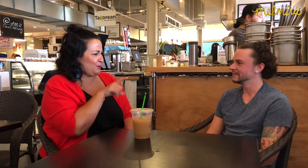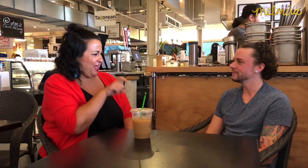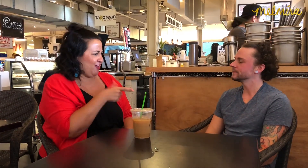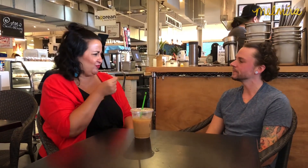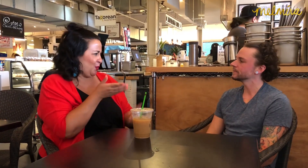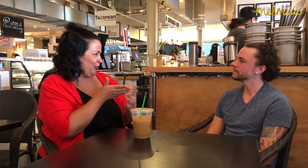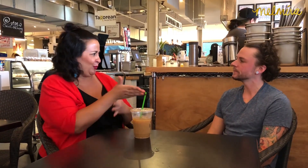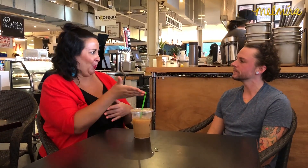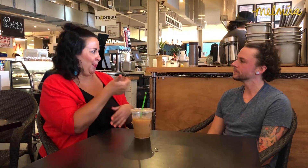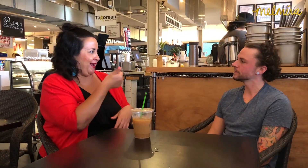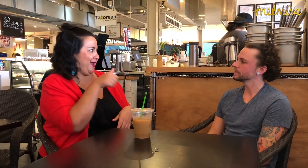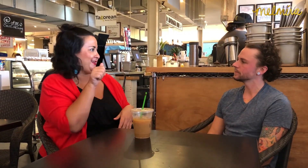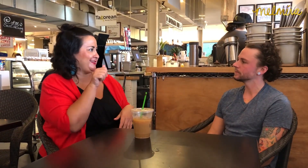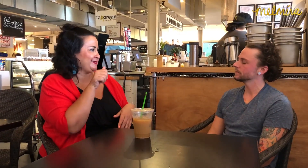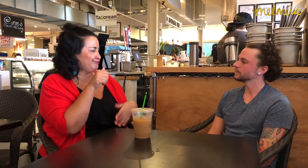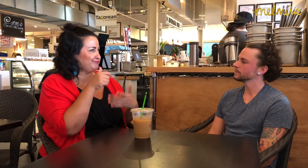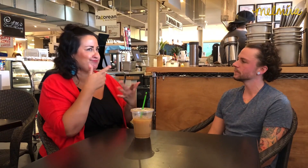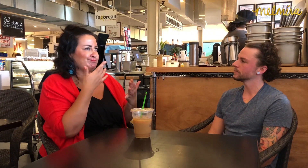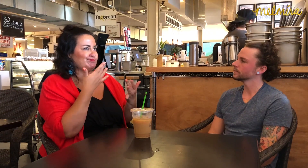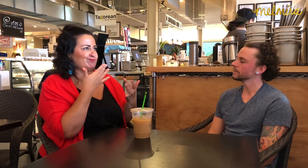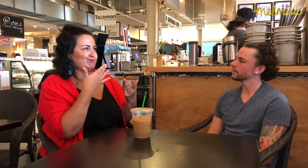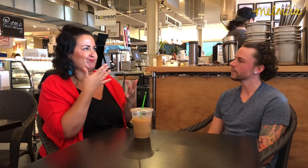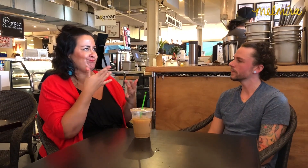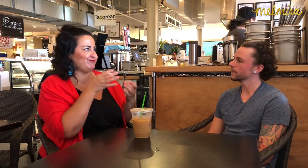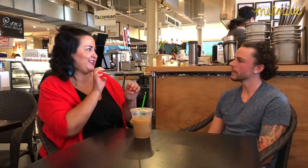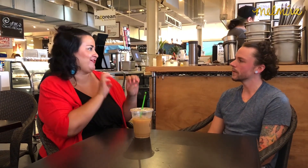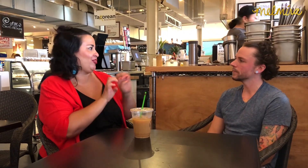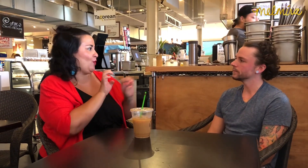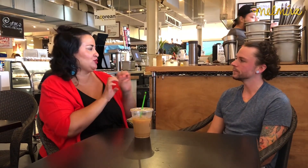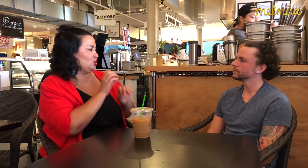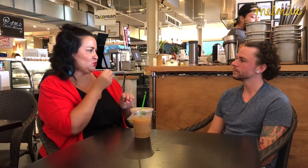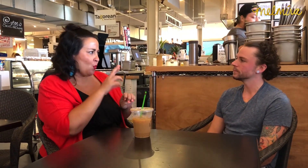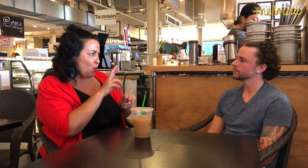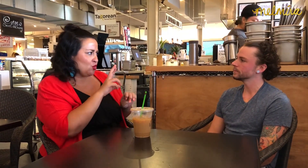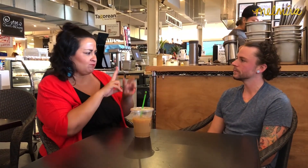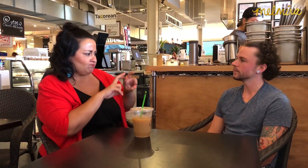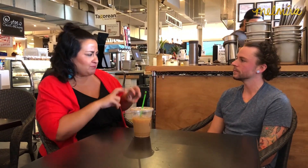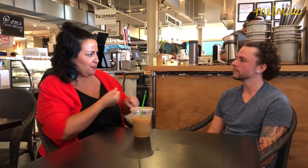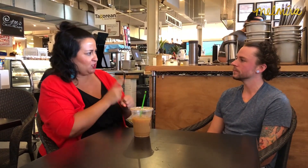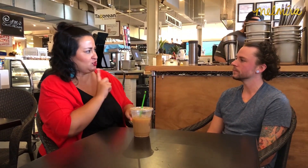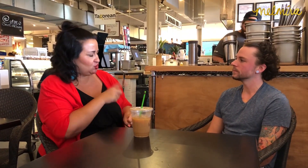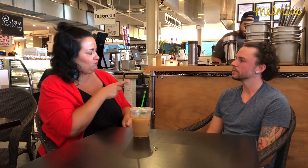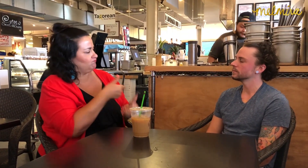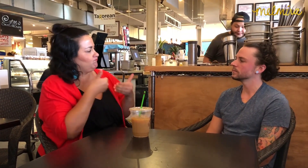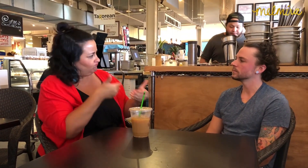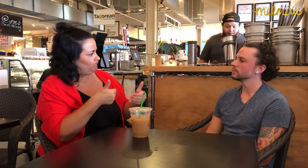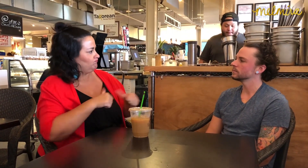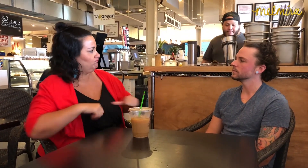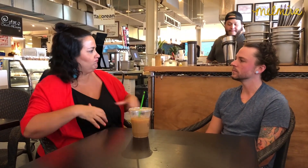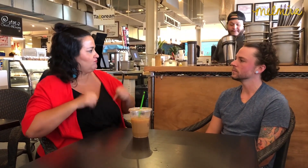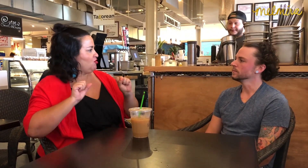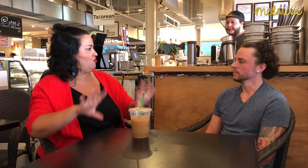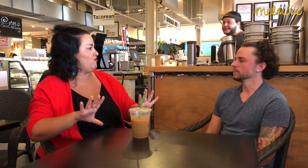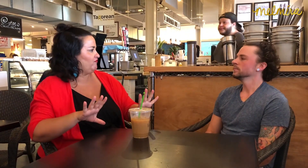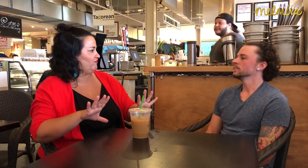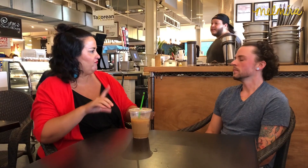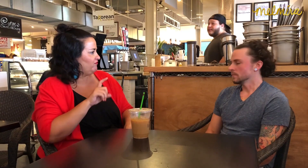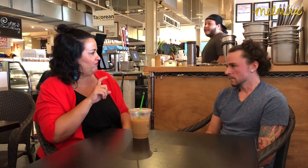Did you have to go through any... hmm, evaluations or assessments to ensure that you really wanted your breasts removed?